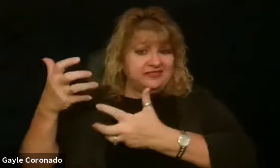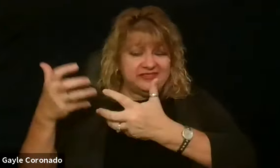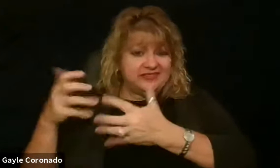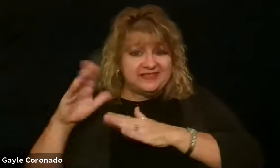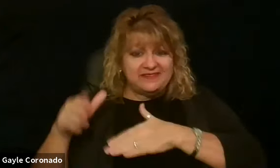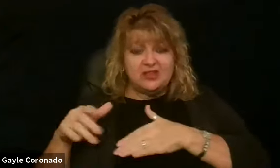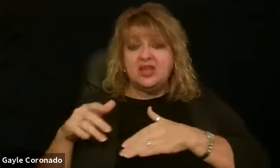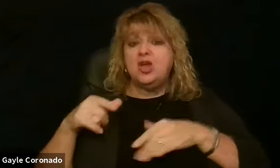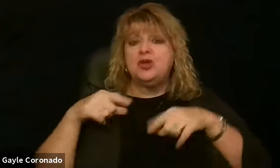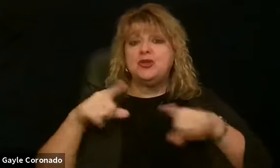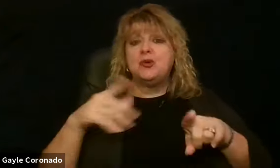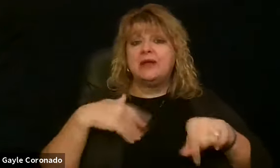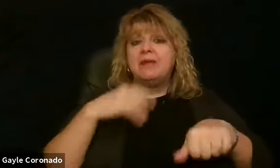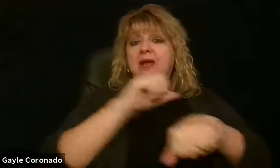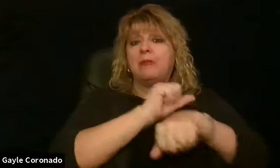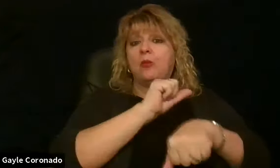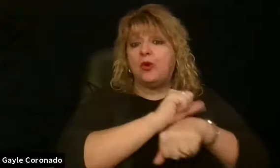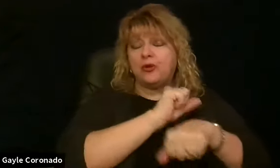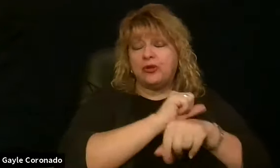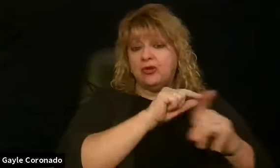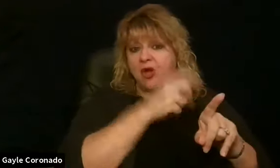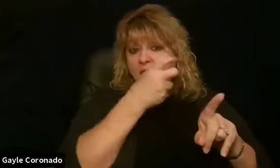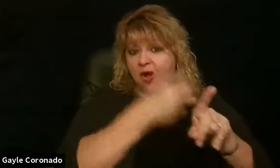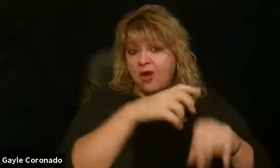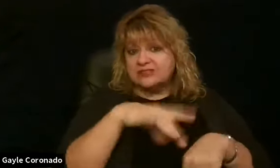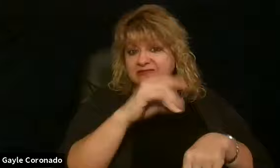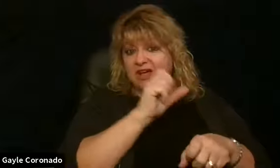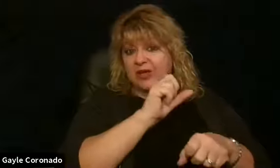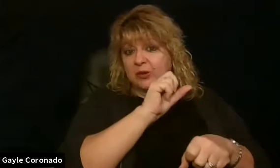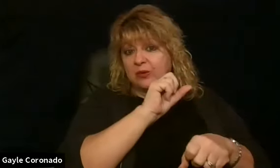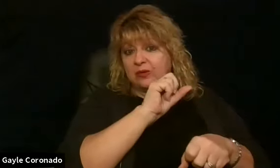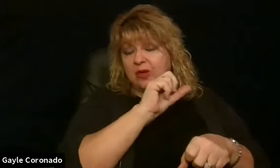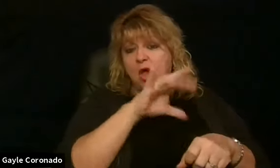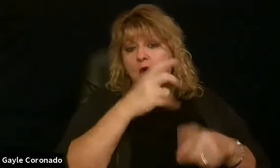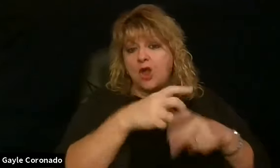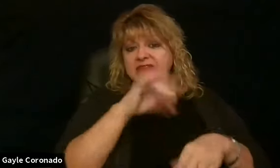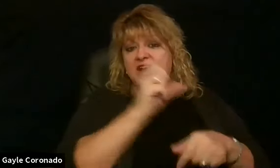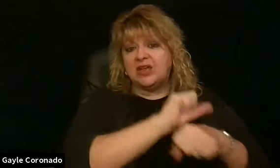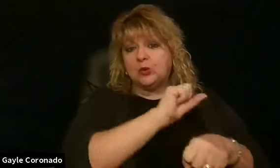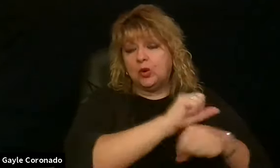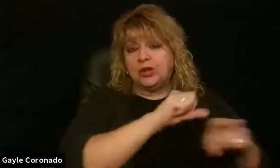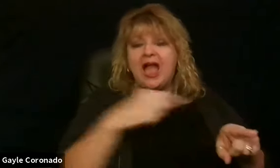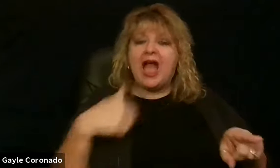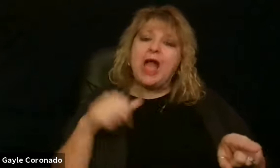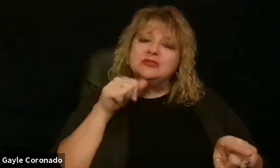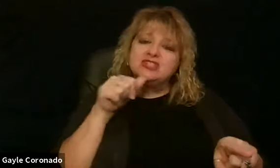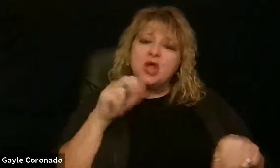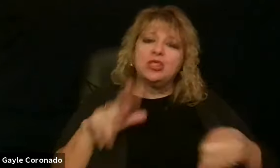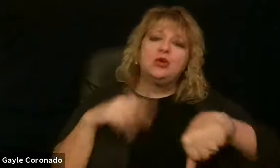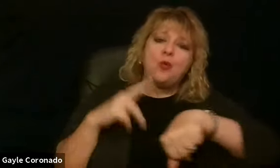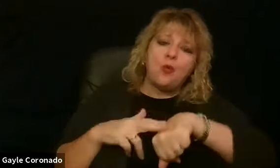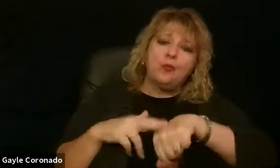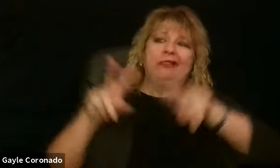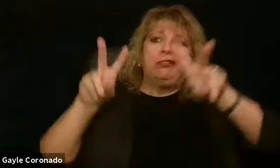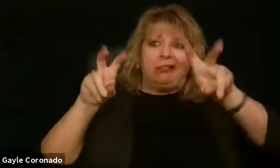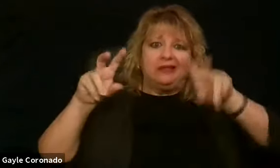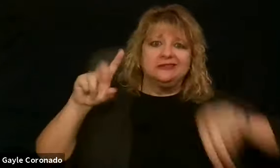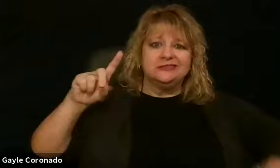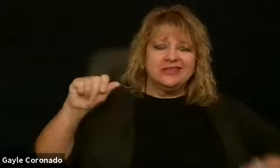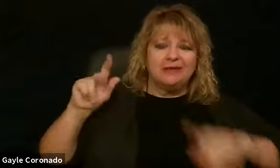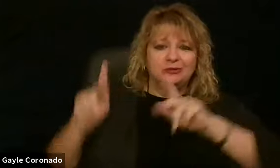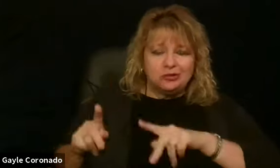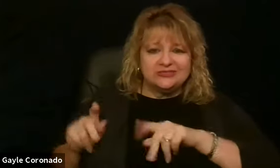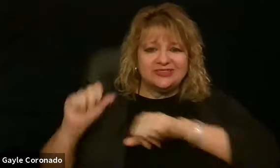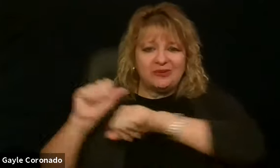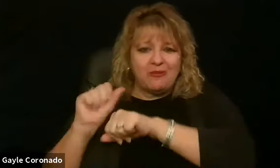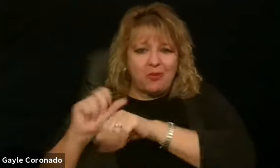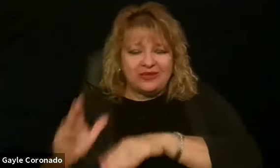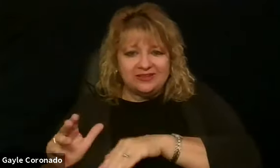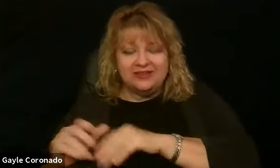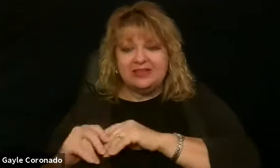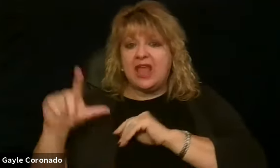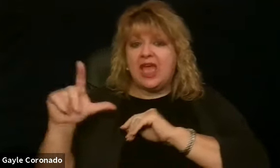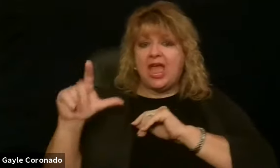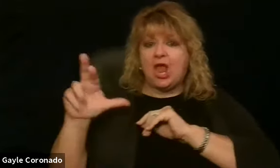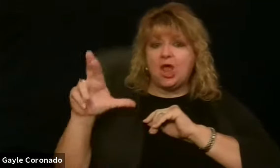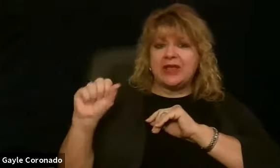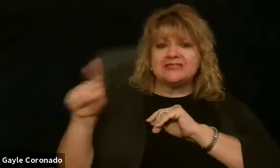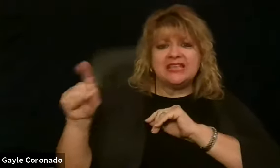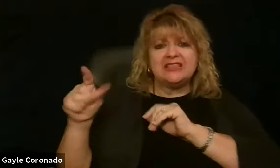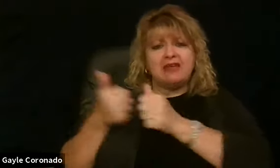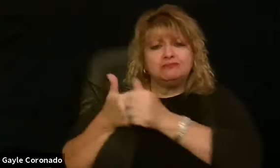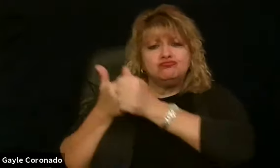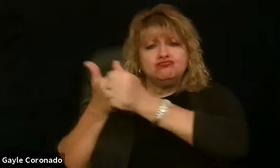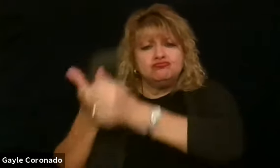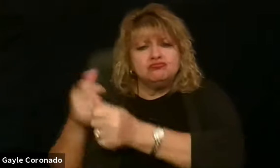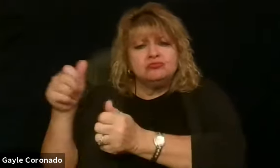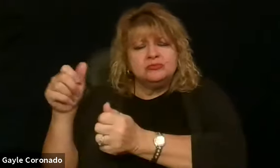It was very difficult to get employment because I was seen as not typical of the disabled employees, that, that, that Mrs and others tailored to.